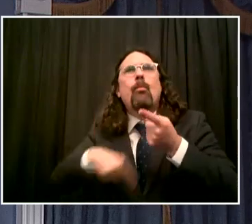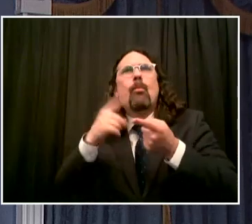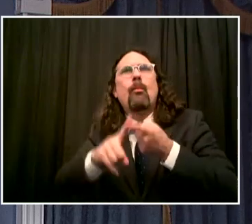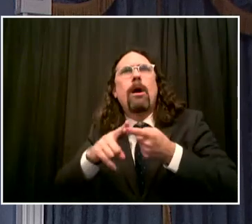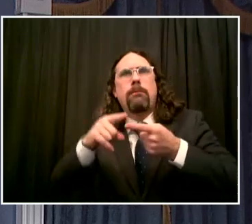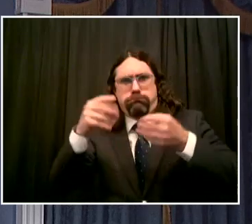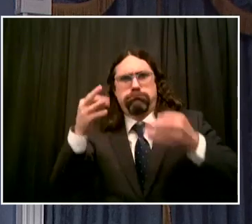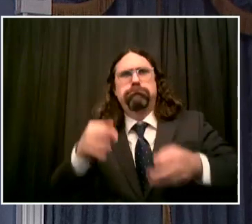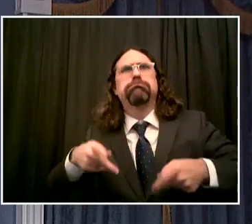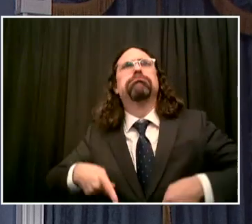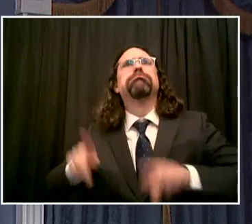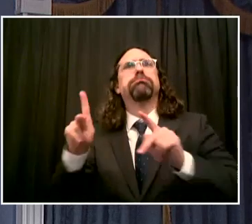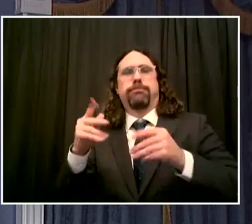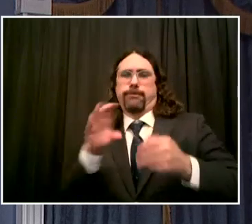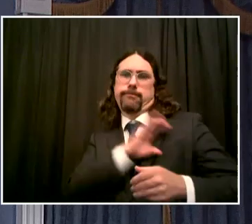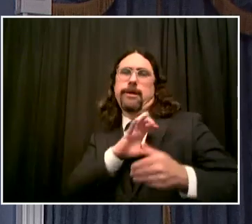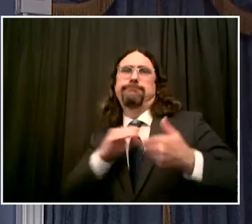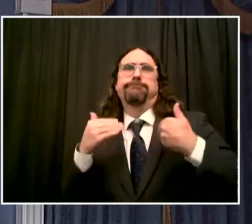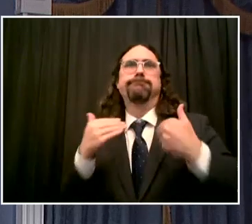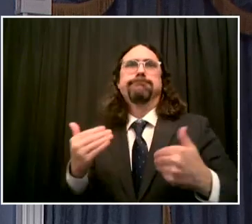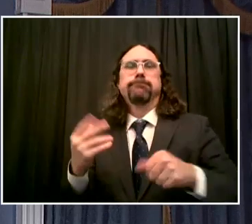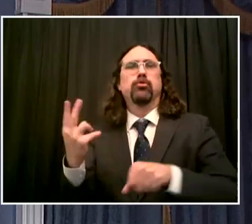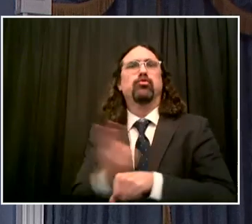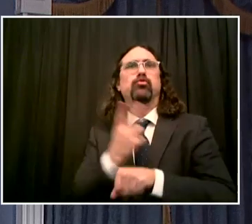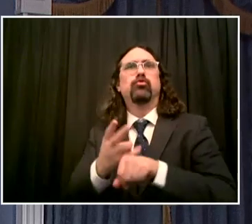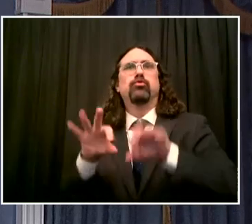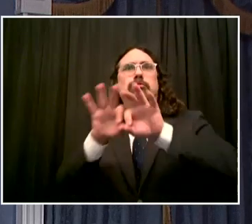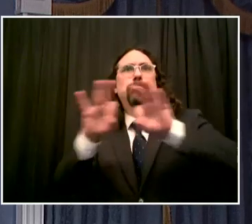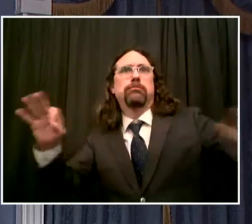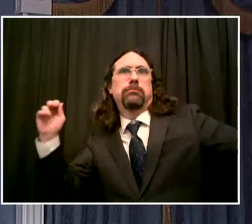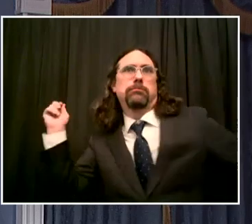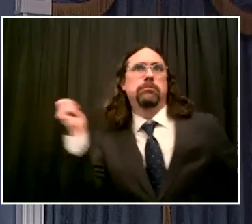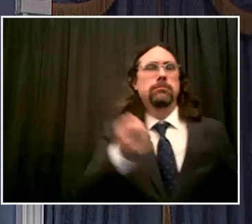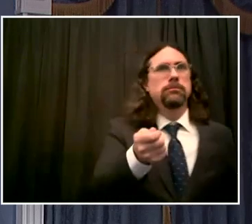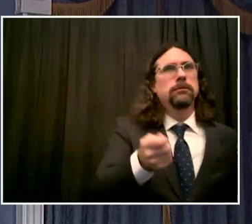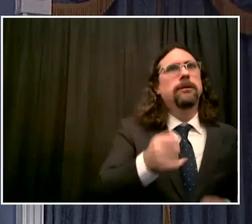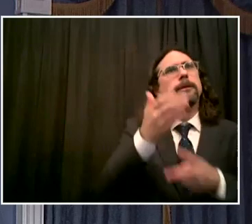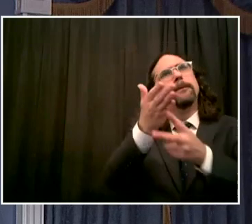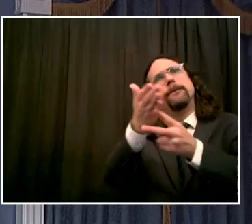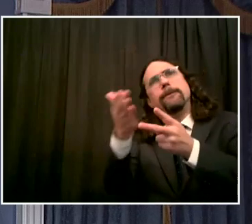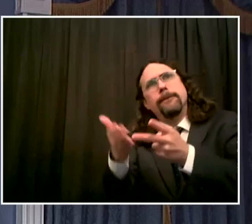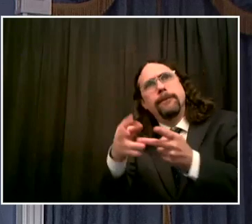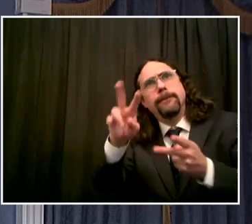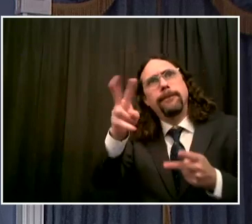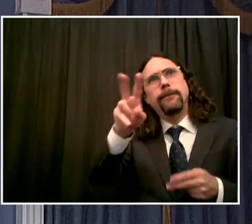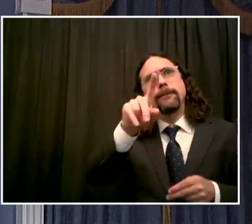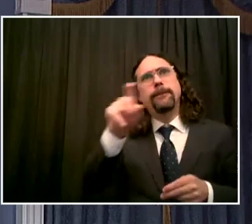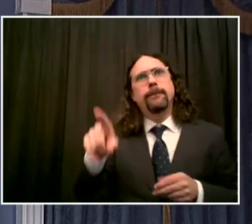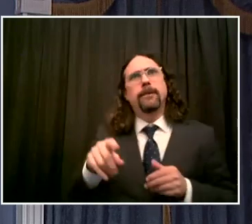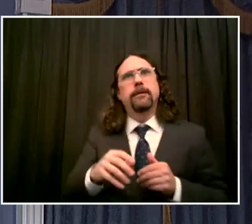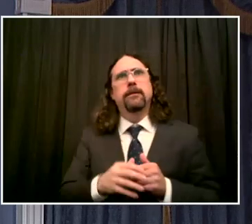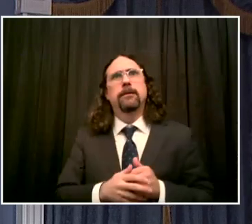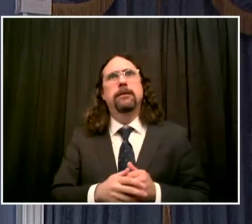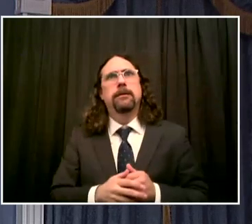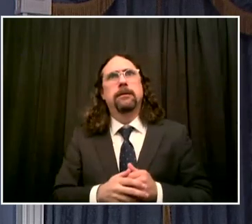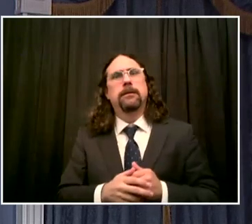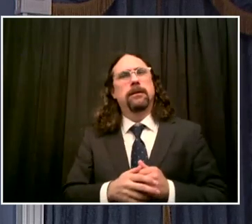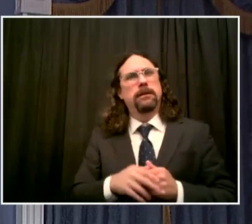DROVE AROU NDAND DIDN'T STOP. FINALLY A FAN OF FOUR